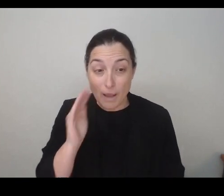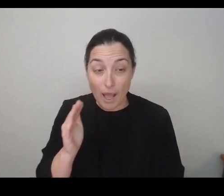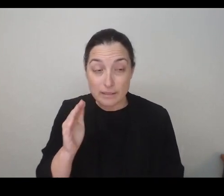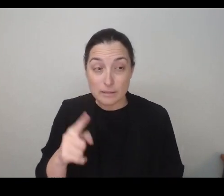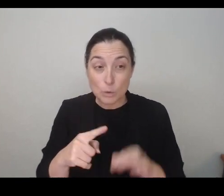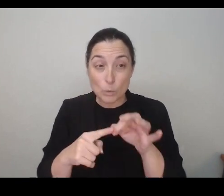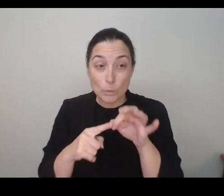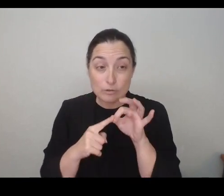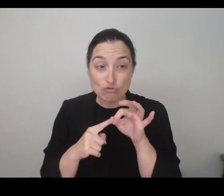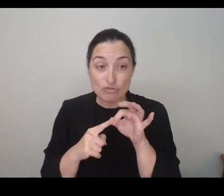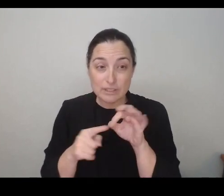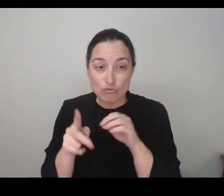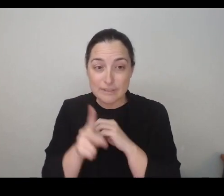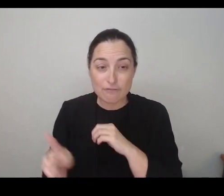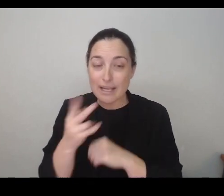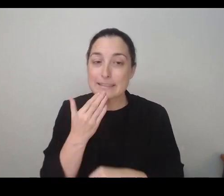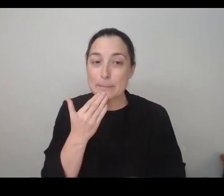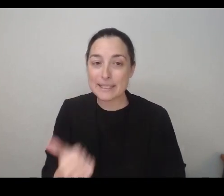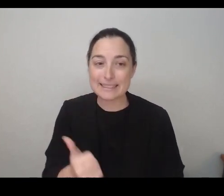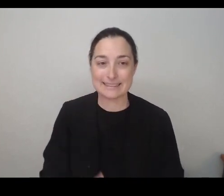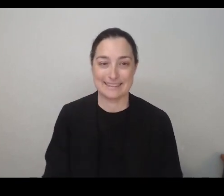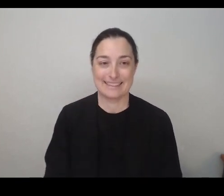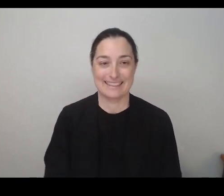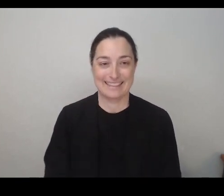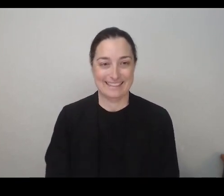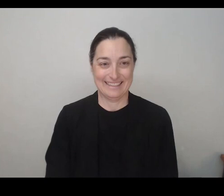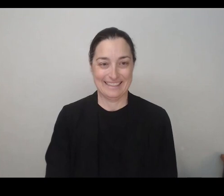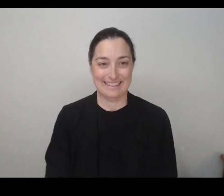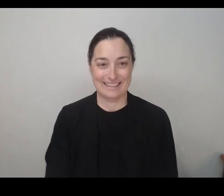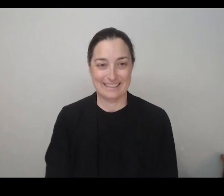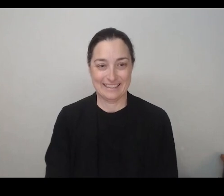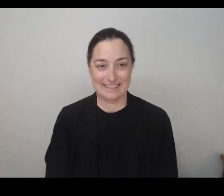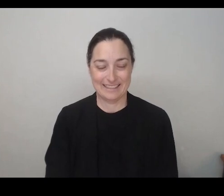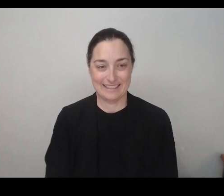Sorry. (people murmuring in French)